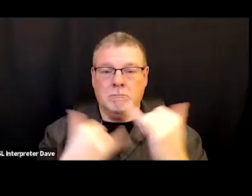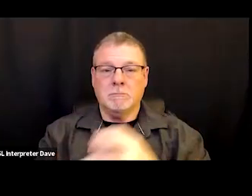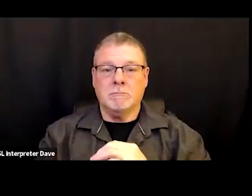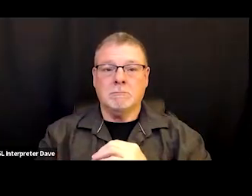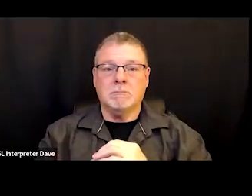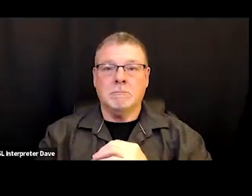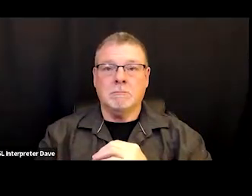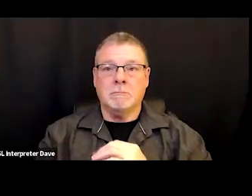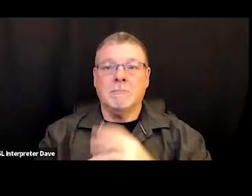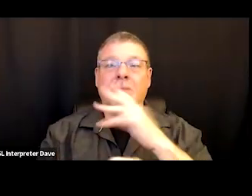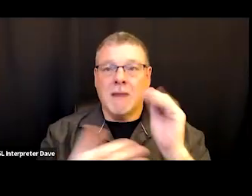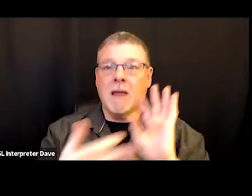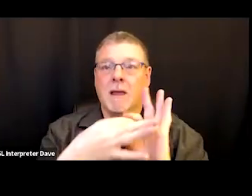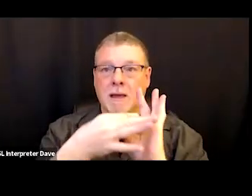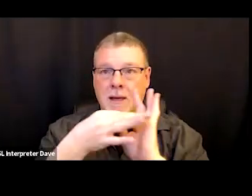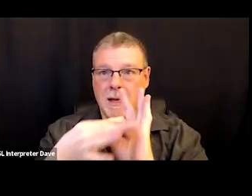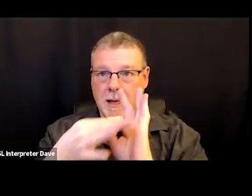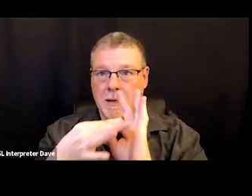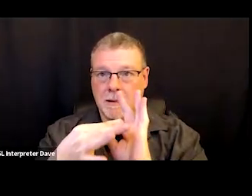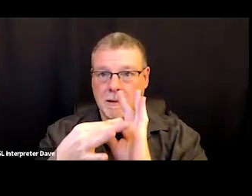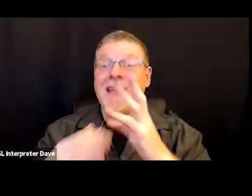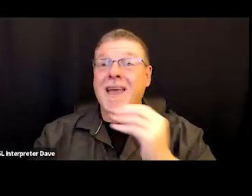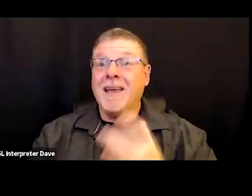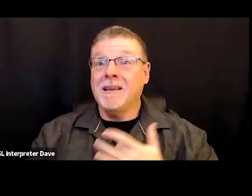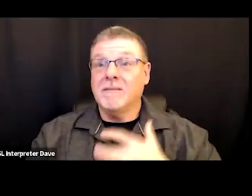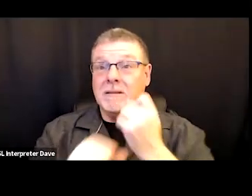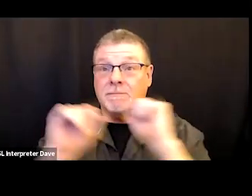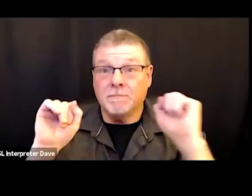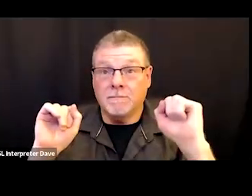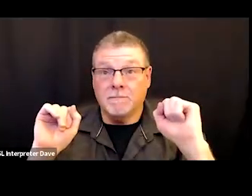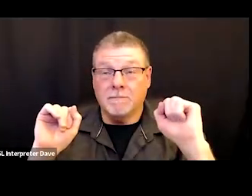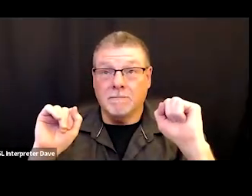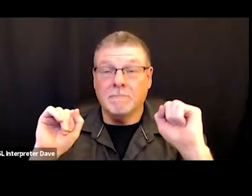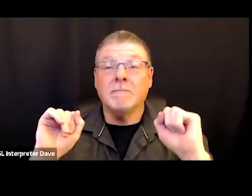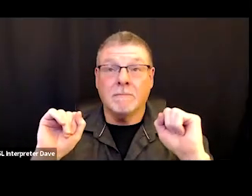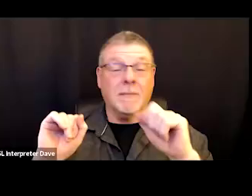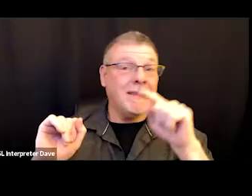and to be connected and to feel safe. That's when real feeling begins,